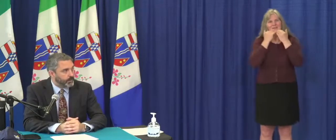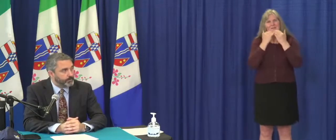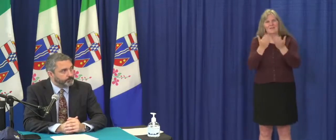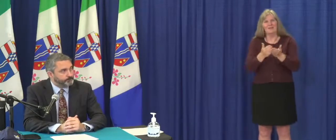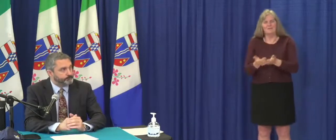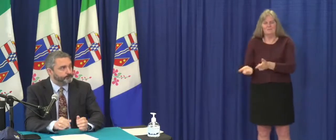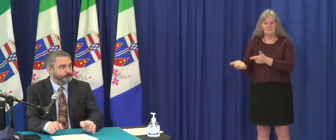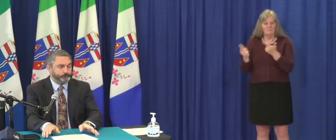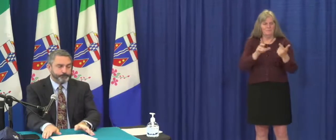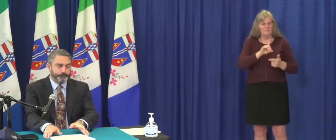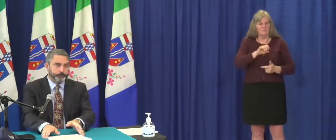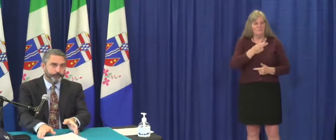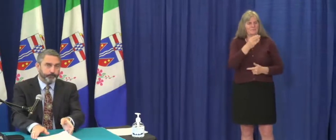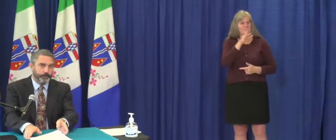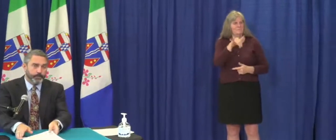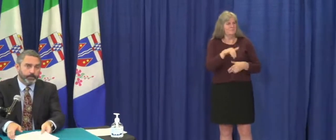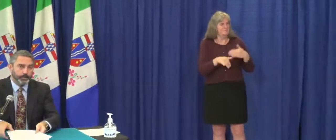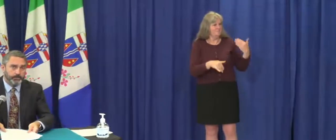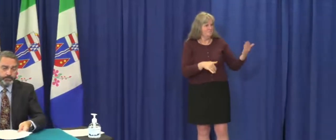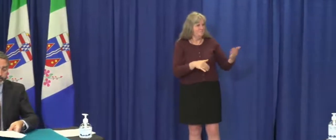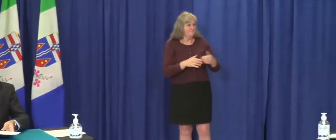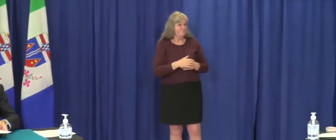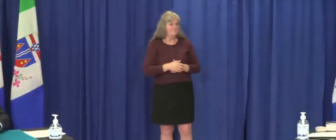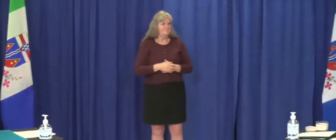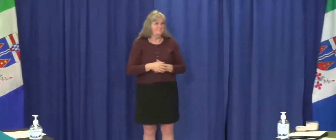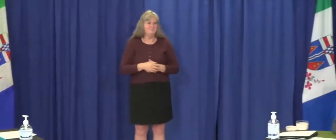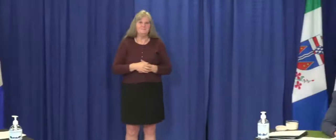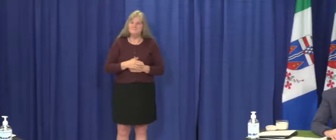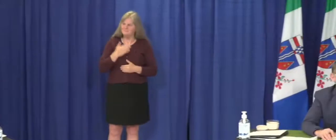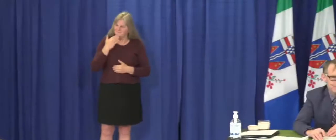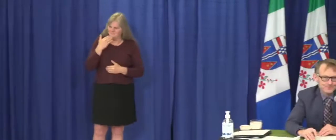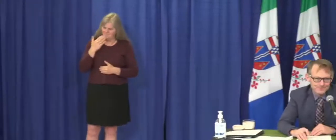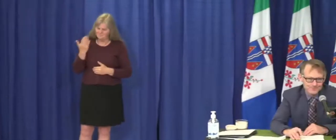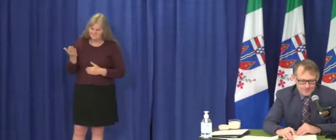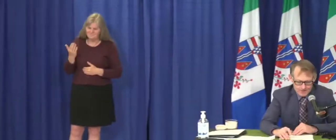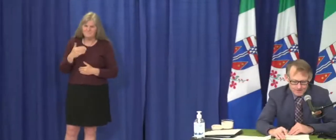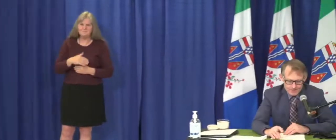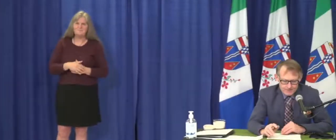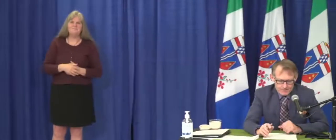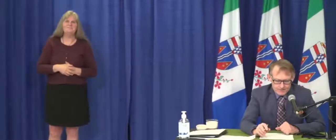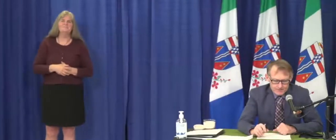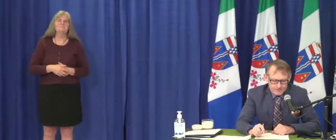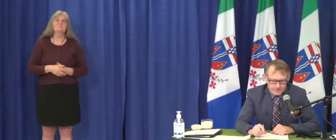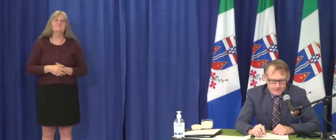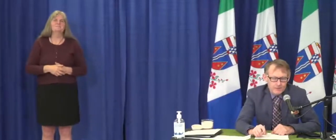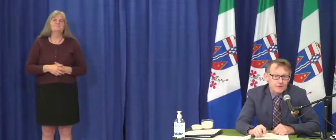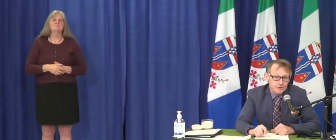Doctor Hanley? Thank you premier.